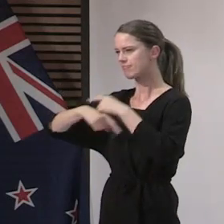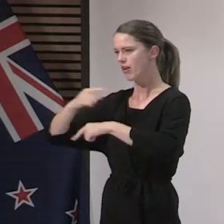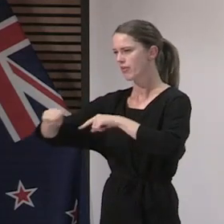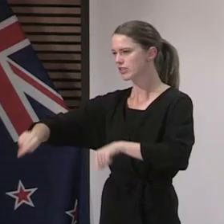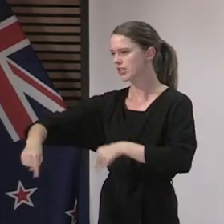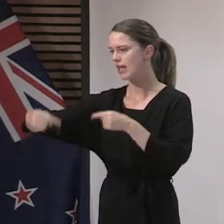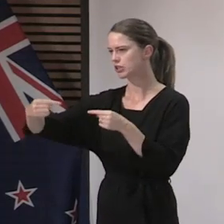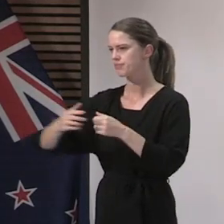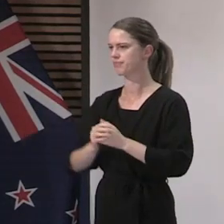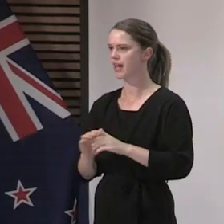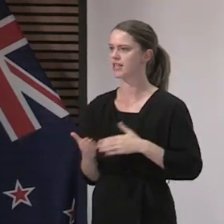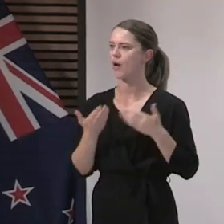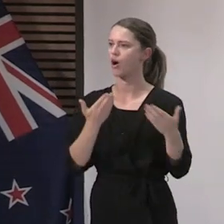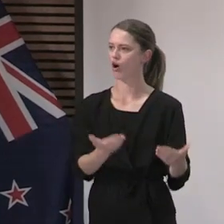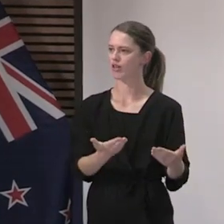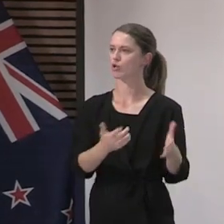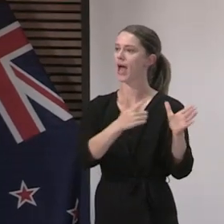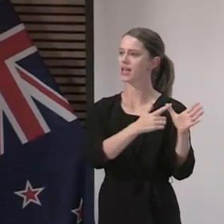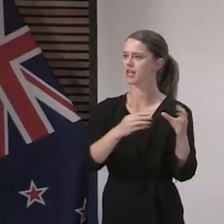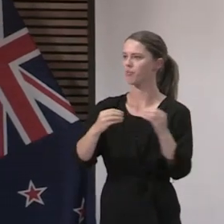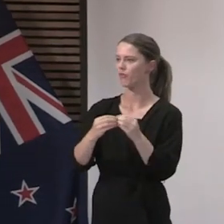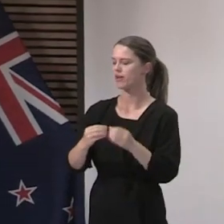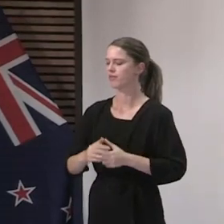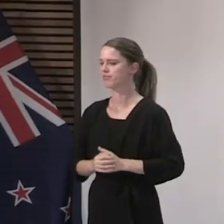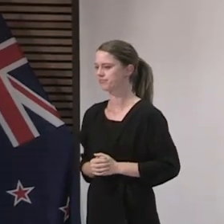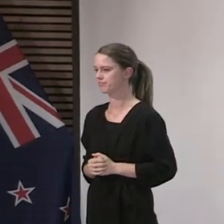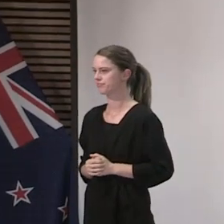stay home, be kind and let's